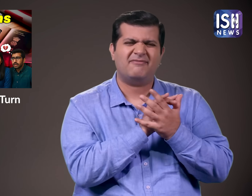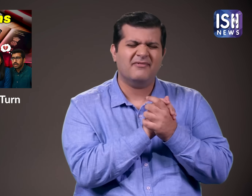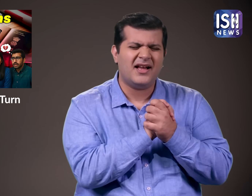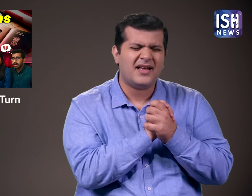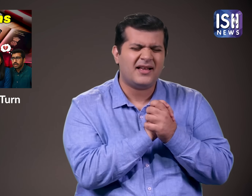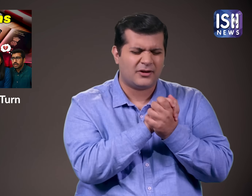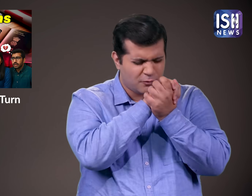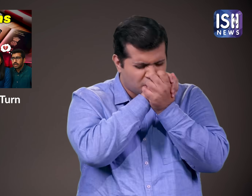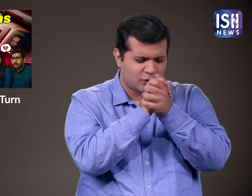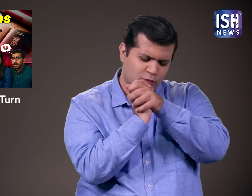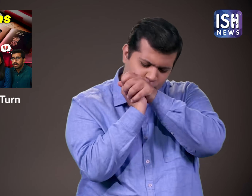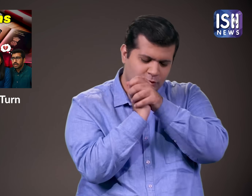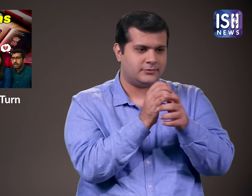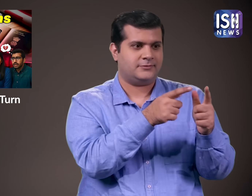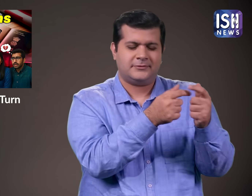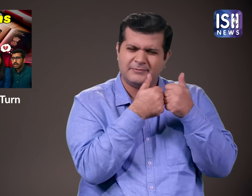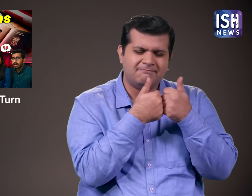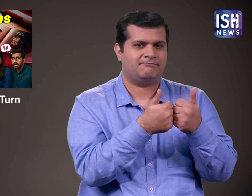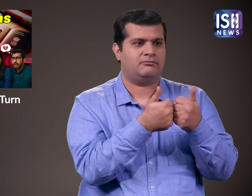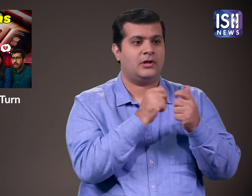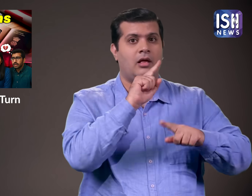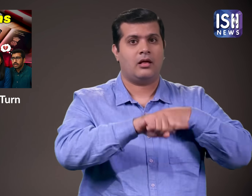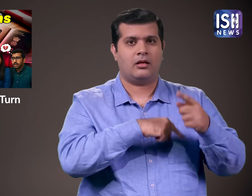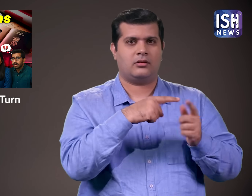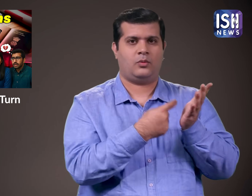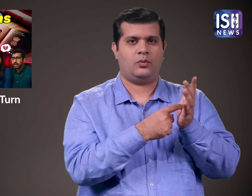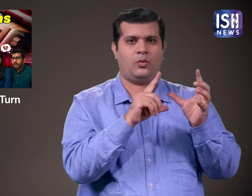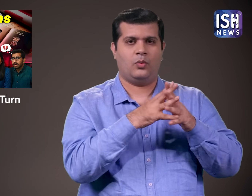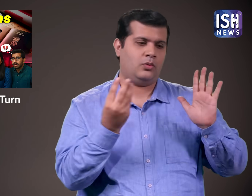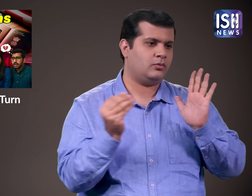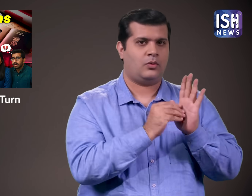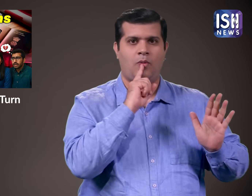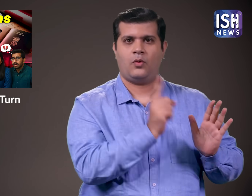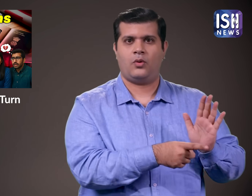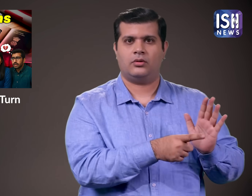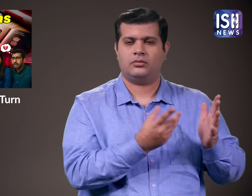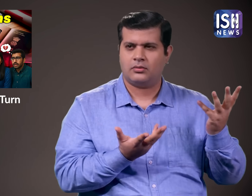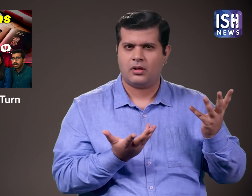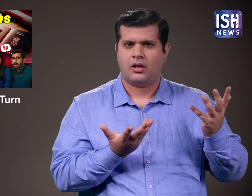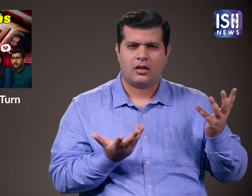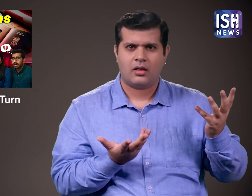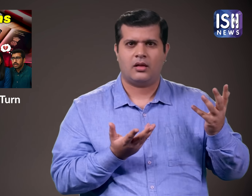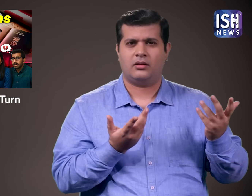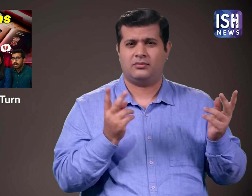One day he calls India a close friend; the next, he imposes strict rules, leaving everyone confused.